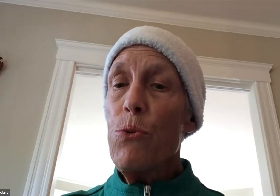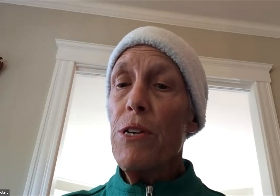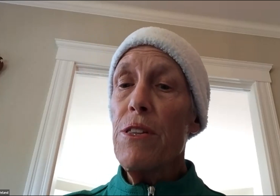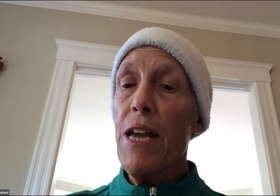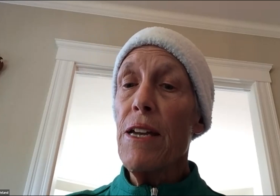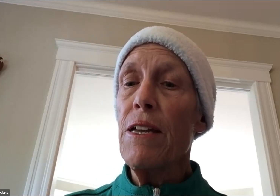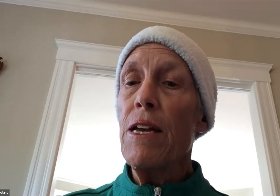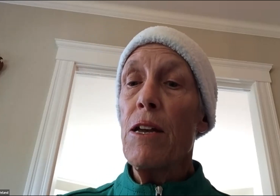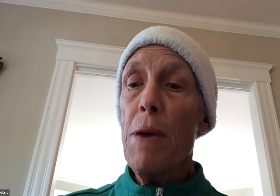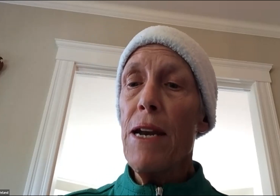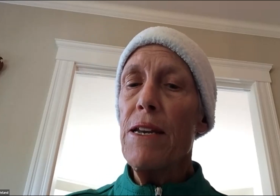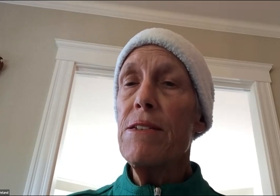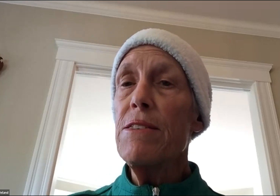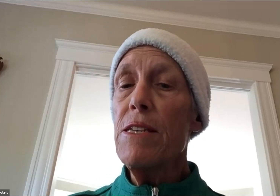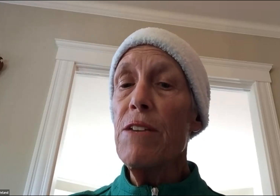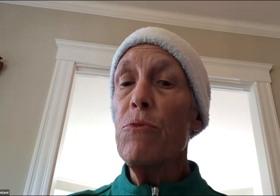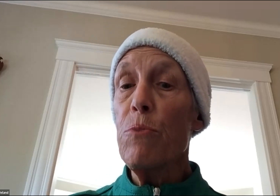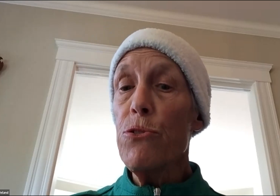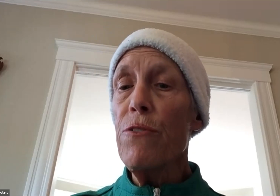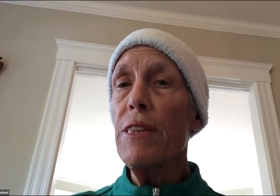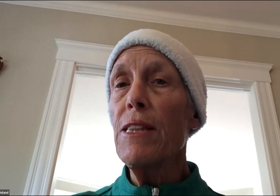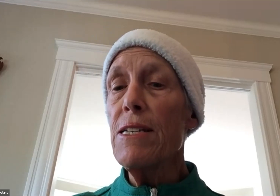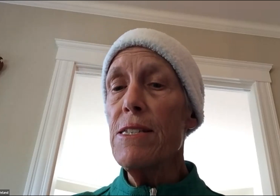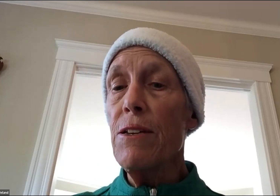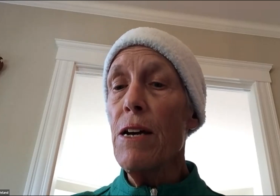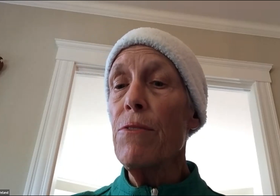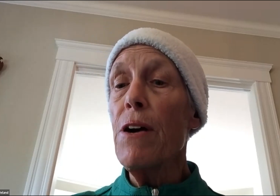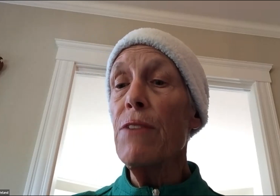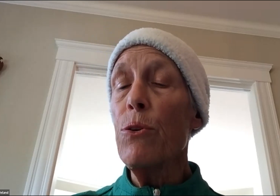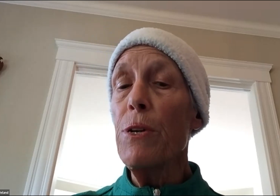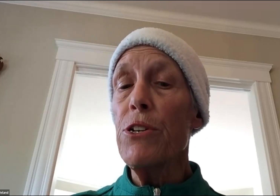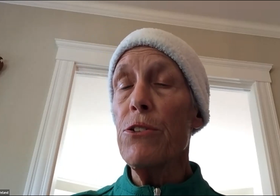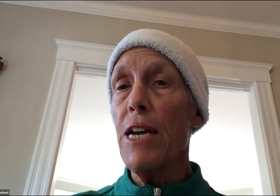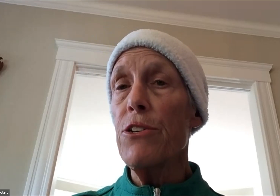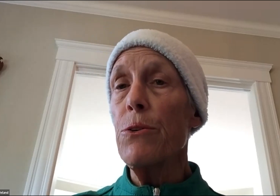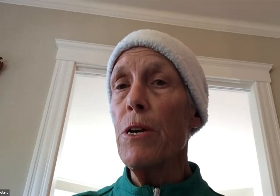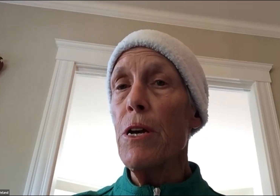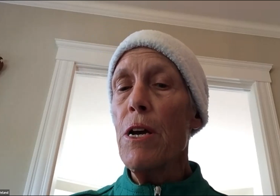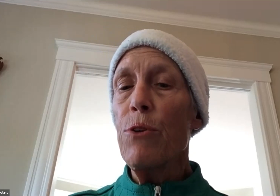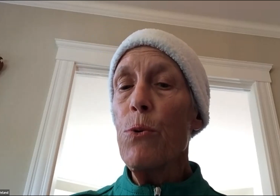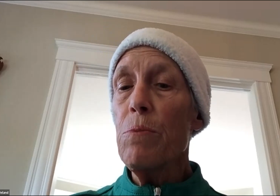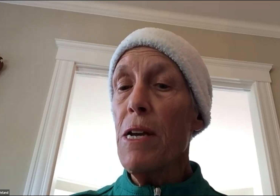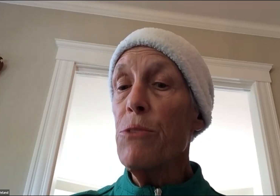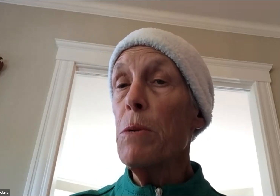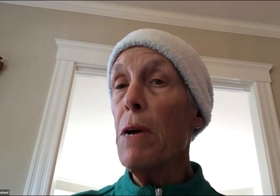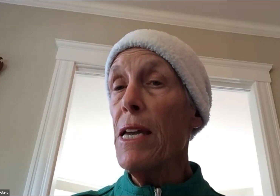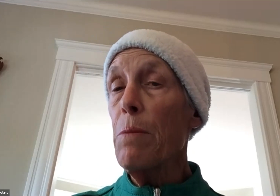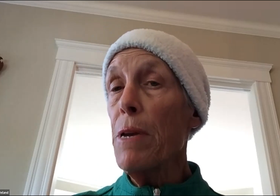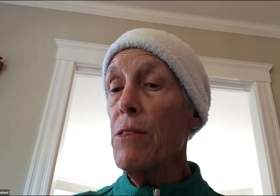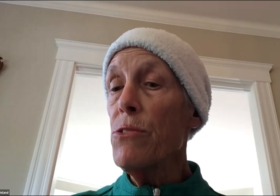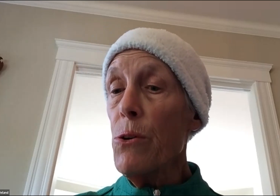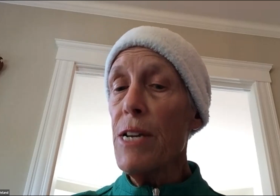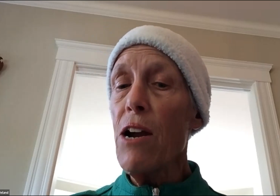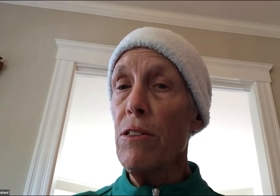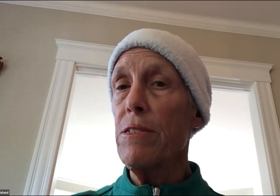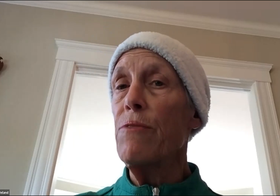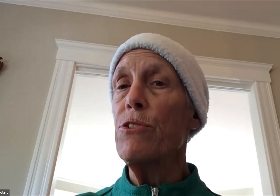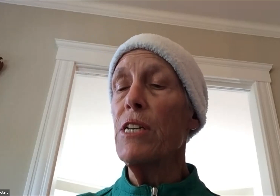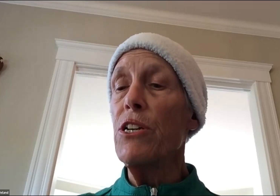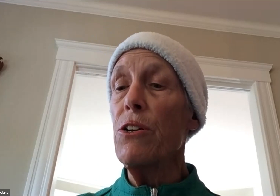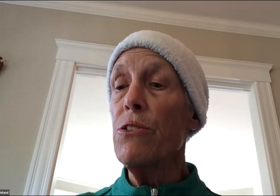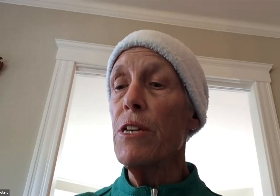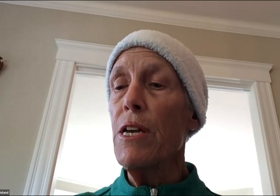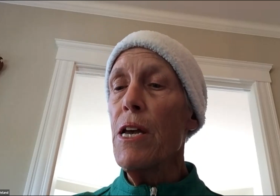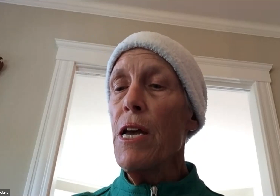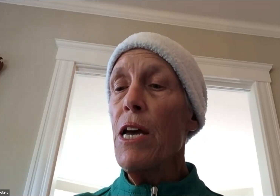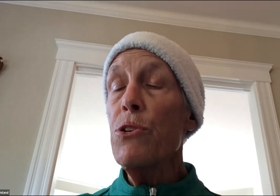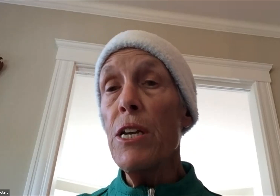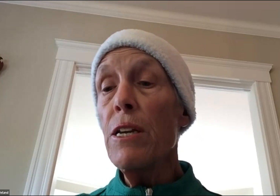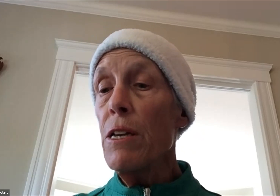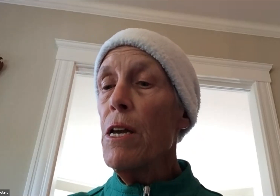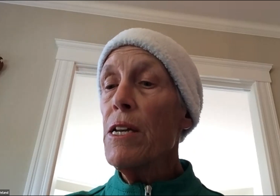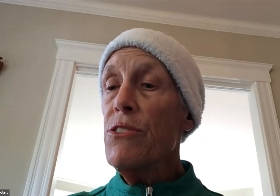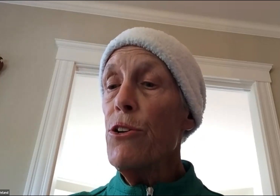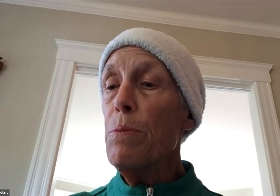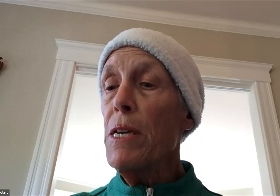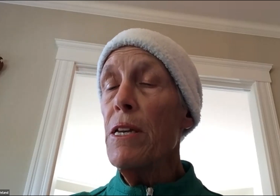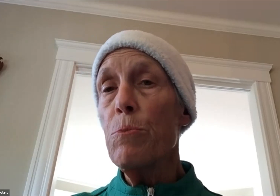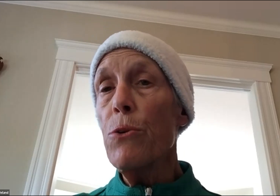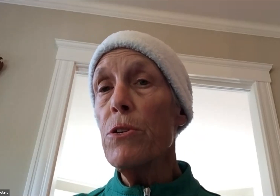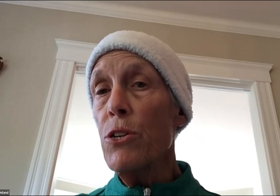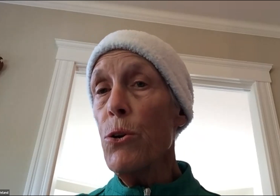I also want to thank humanities Dc. for preserving the legacy of the fight for the wheelchair statue for which my husband, my campaign so tirelessly for 6 years, and would, he considered to be his most